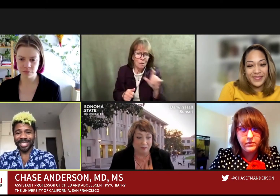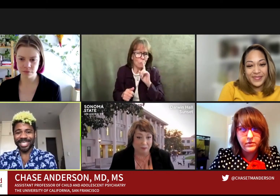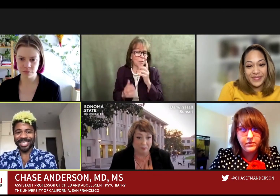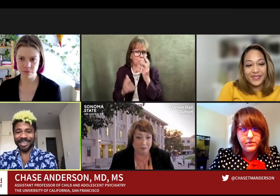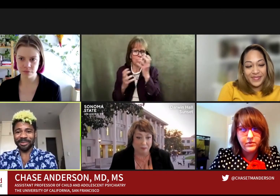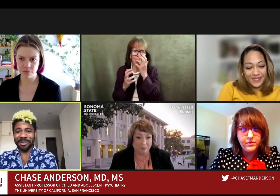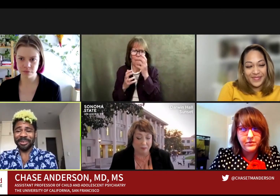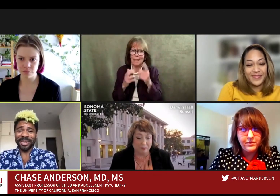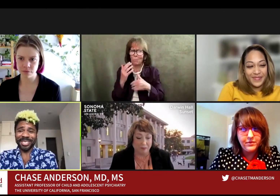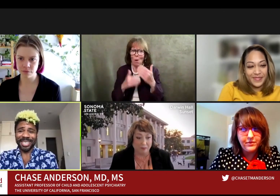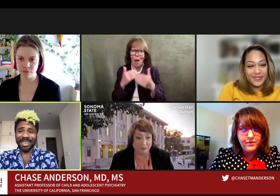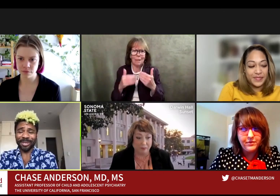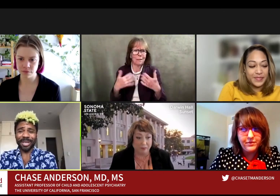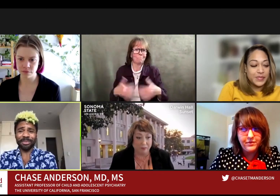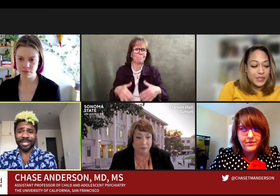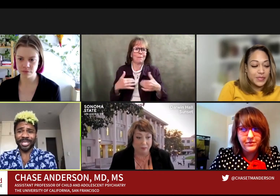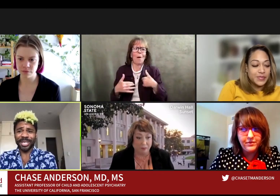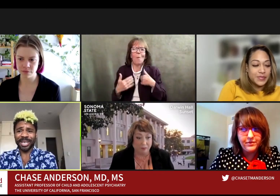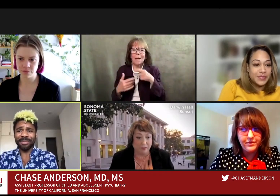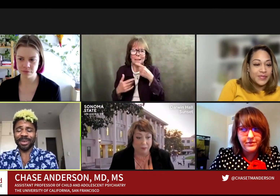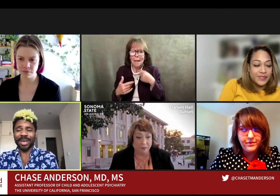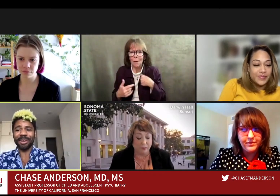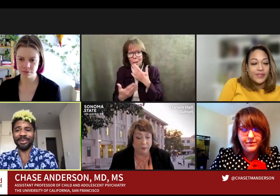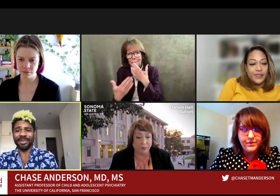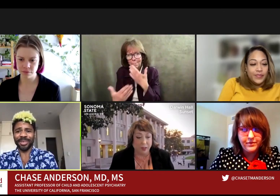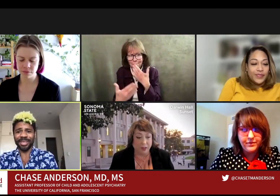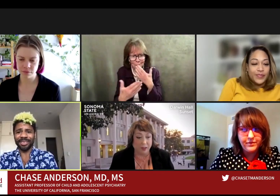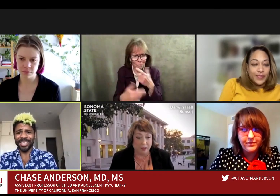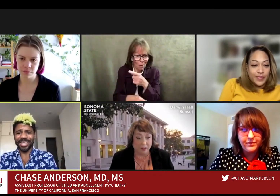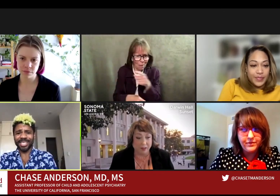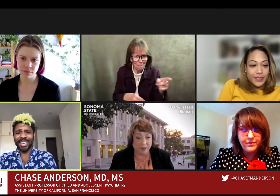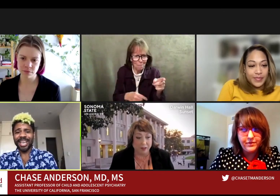So I really wanna say how much I appreciate them for doing all of this.